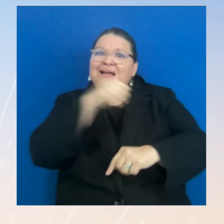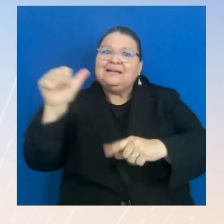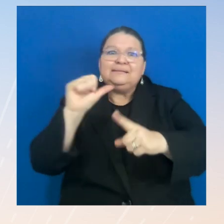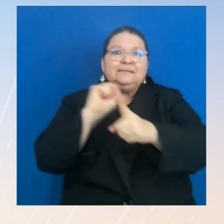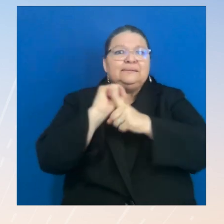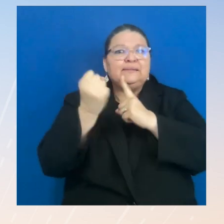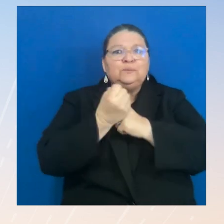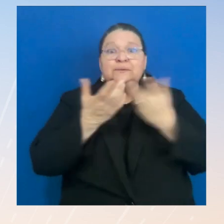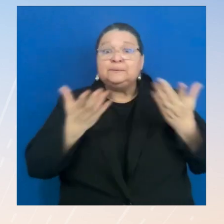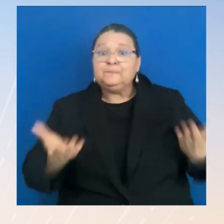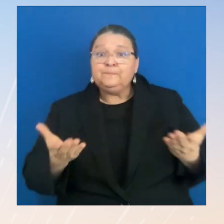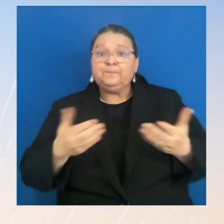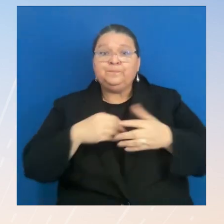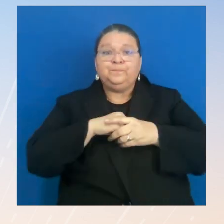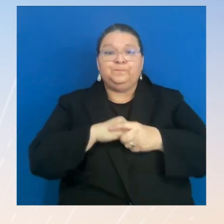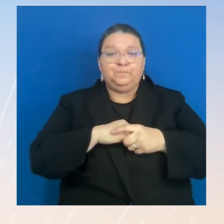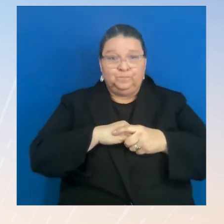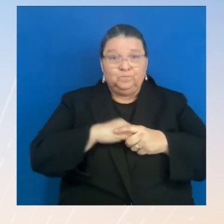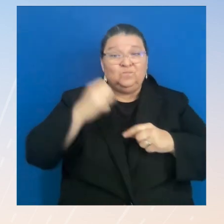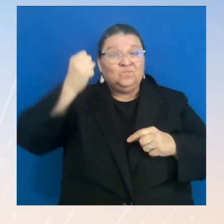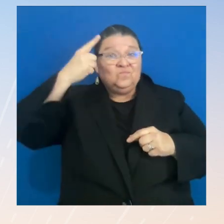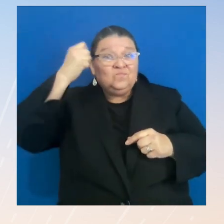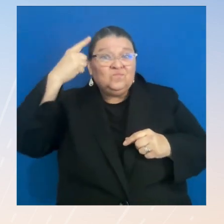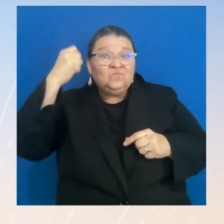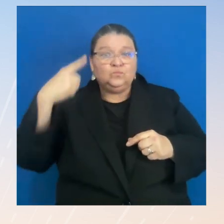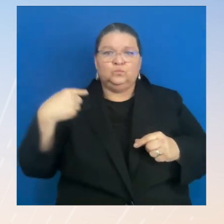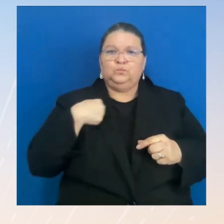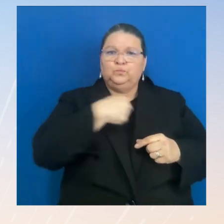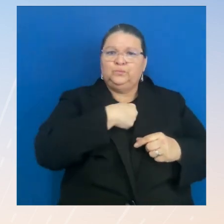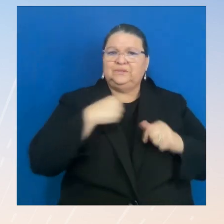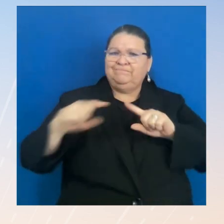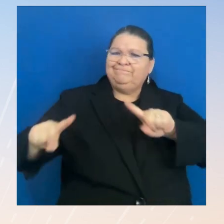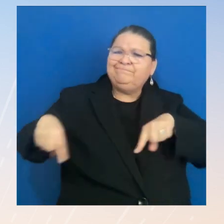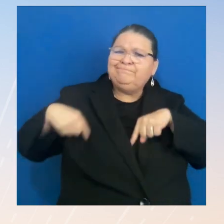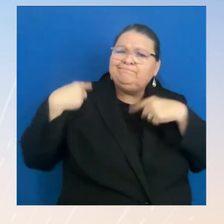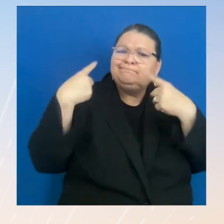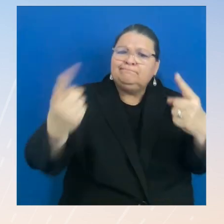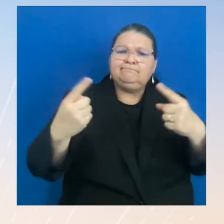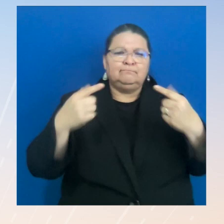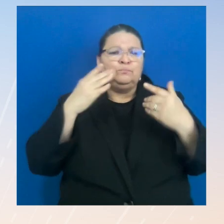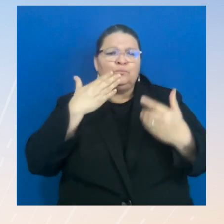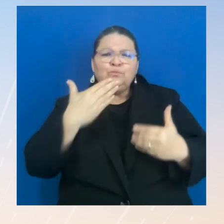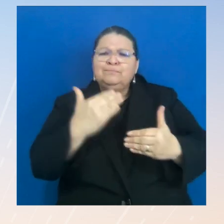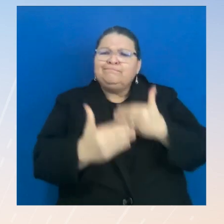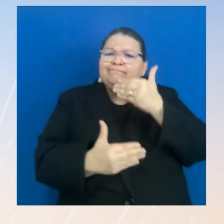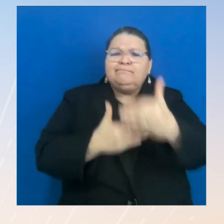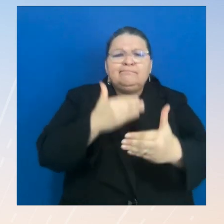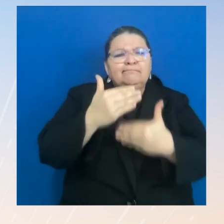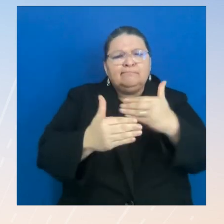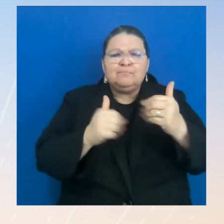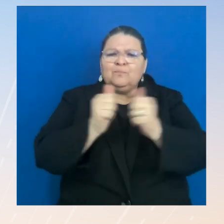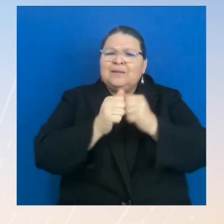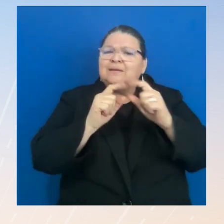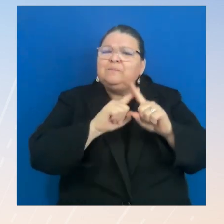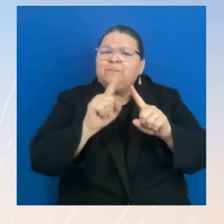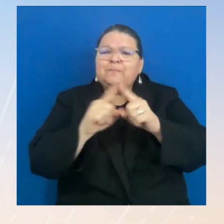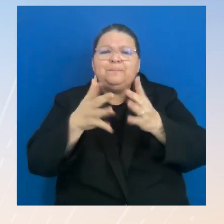in vaccinating Americans, in getting Americans boosted, in providing free masks and free tests